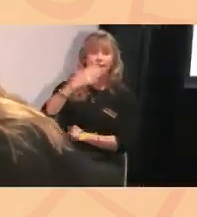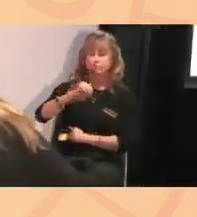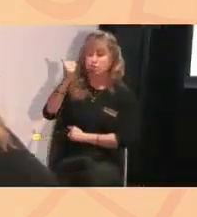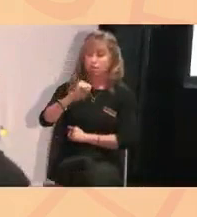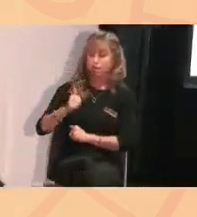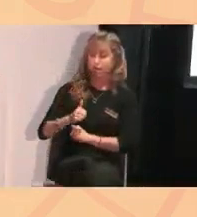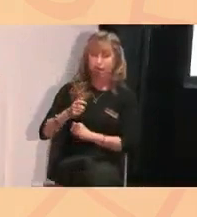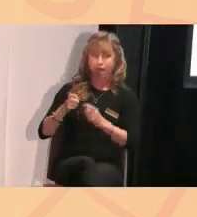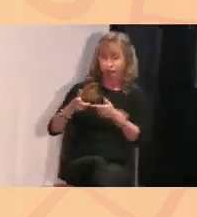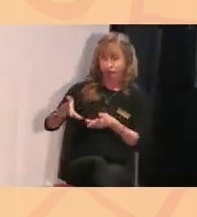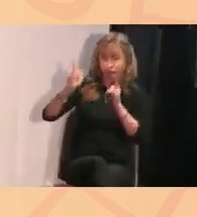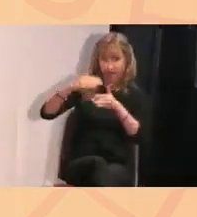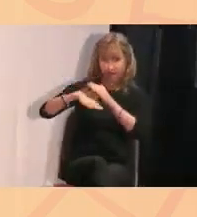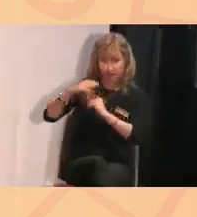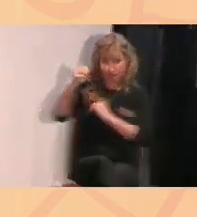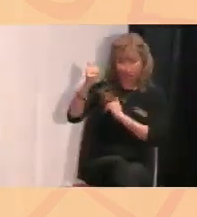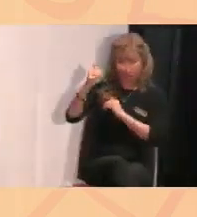And we all decided upon that.